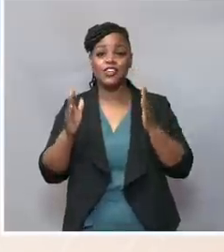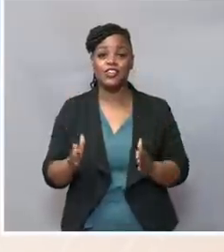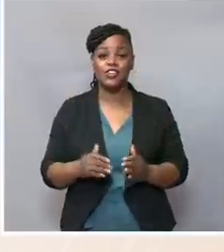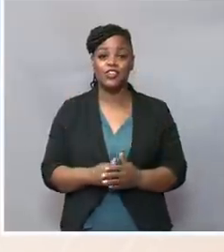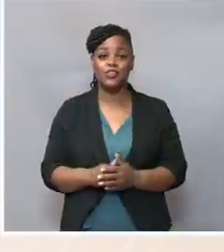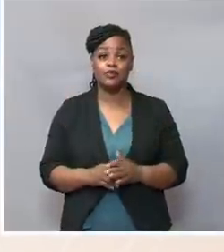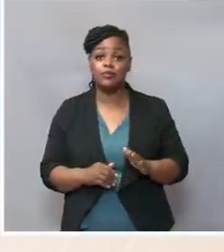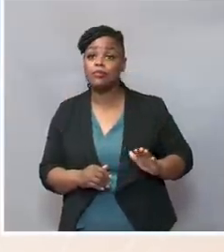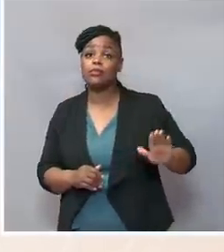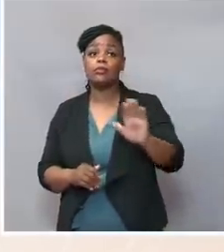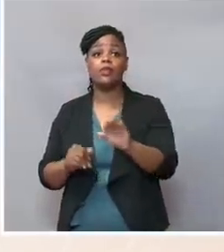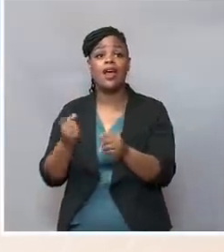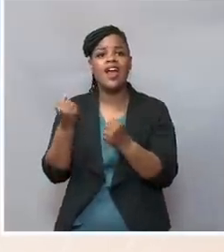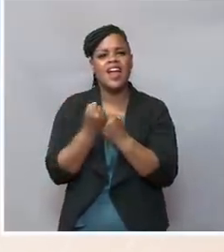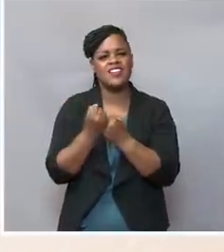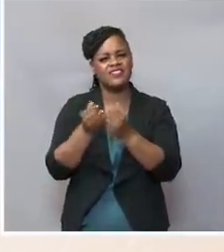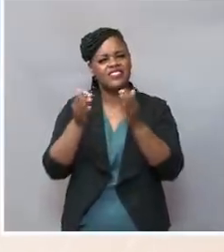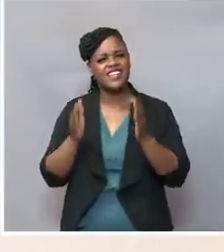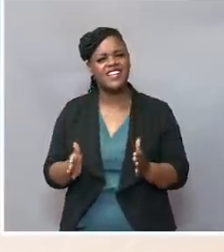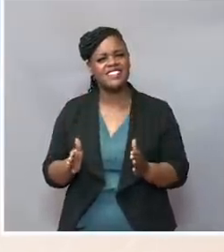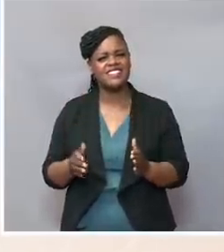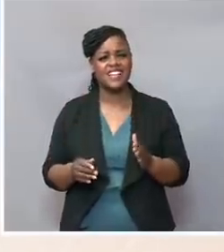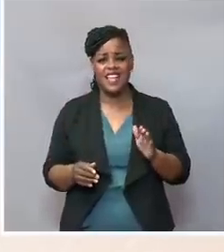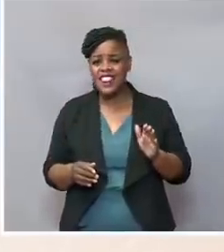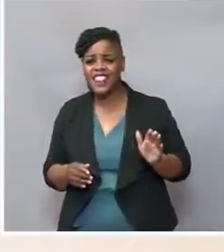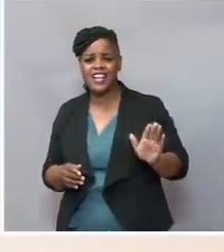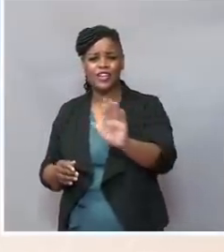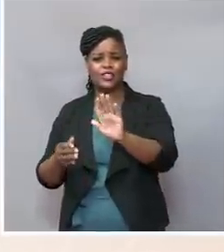the history of the brave individuals who escaped from slavery.